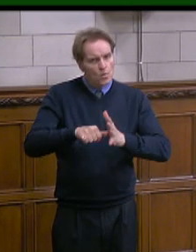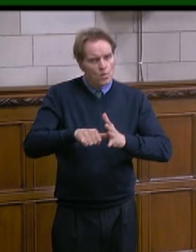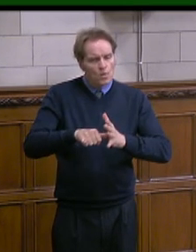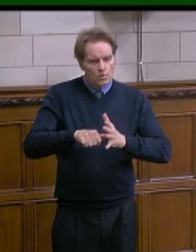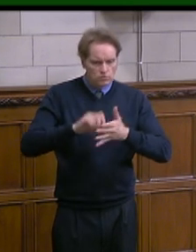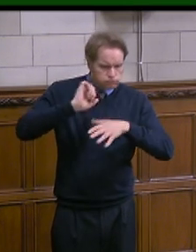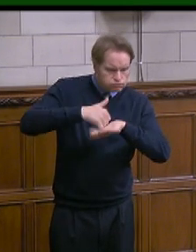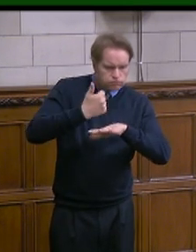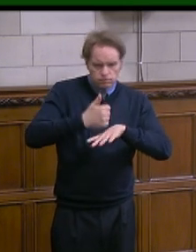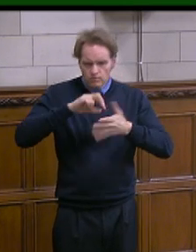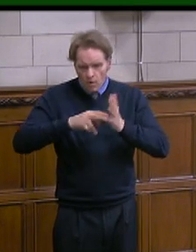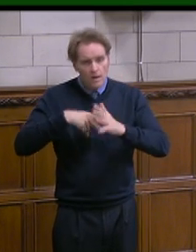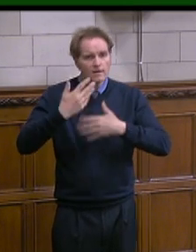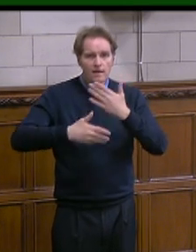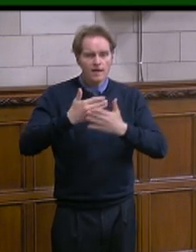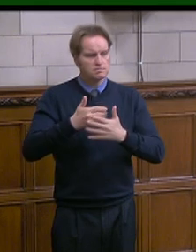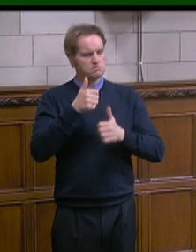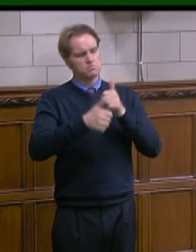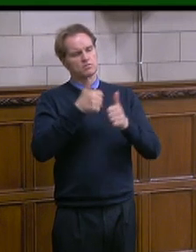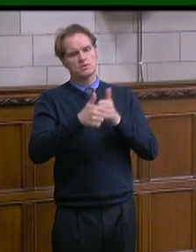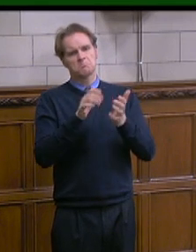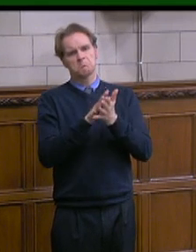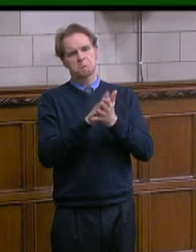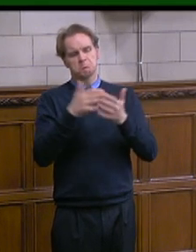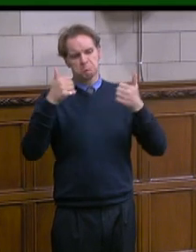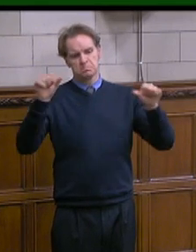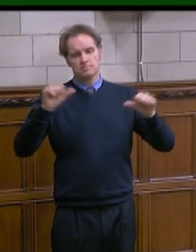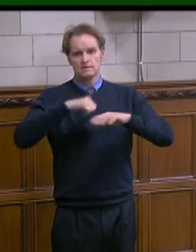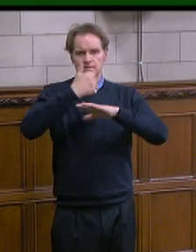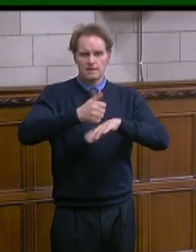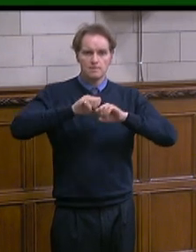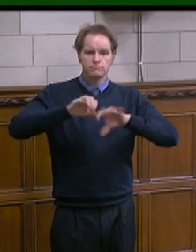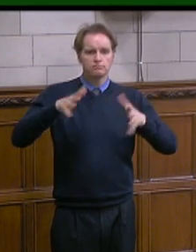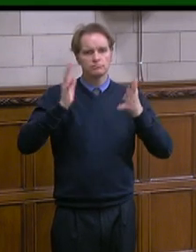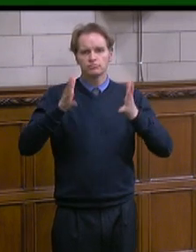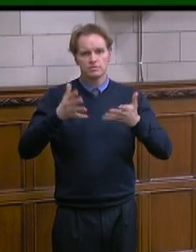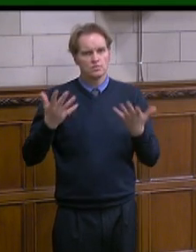House authorities and the Petitions Committee on ensuring that it happens today.